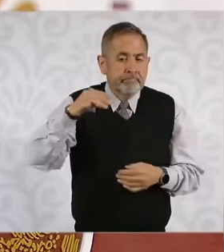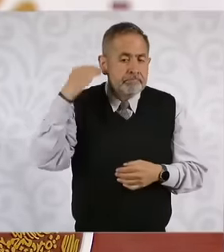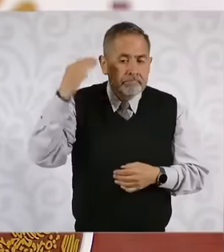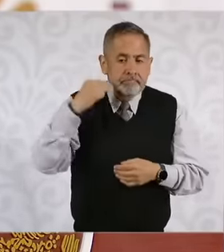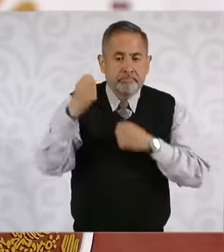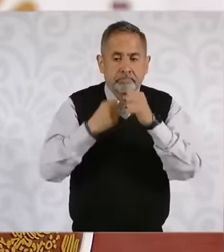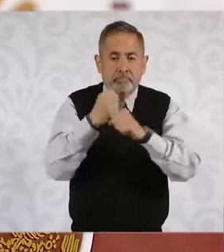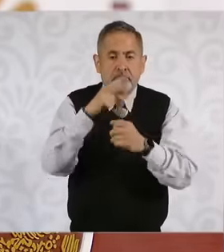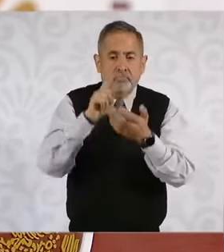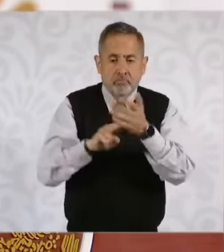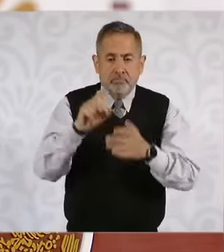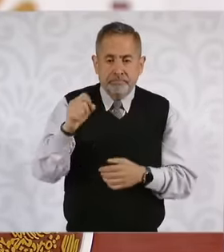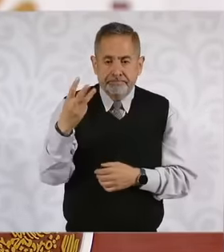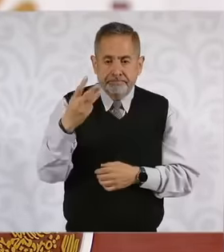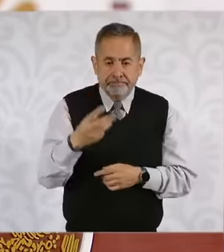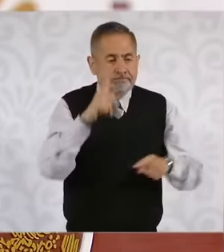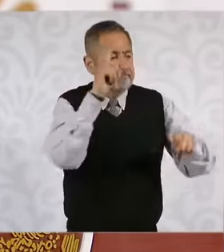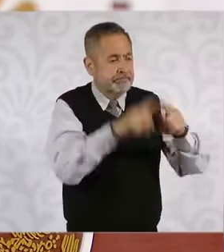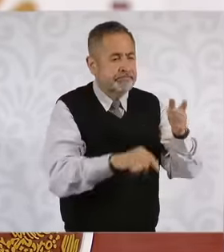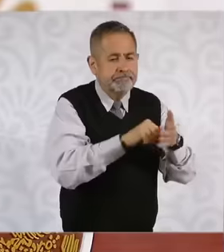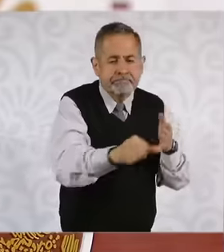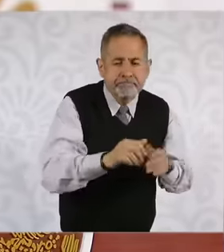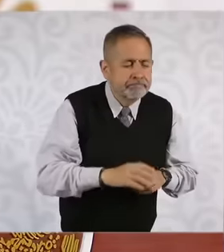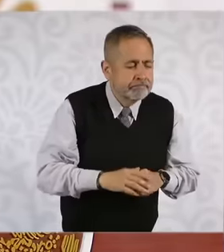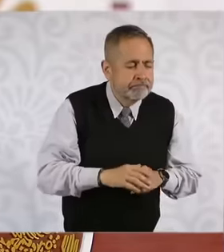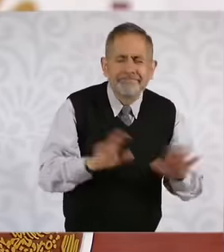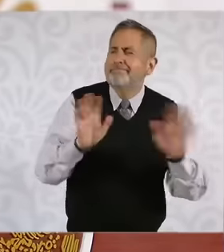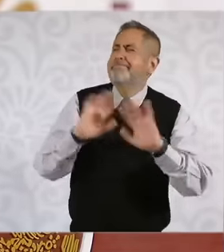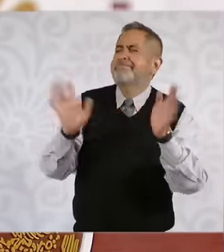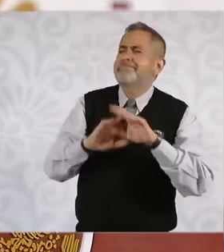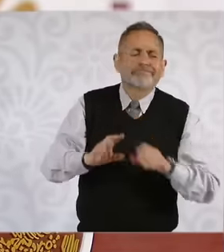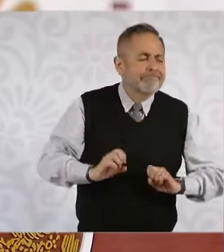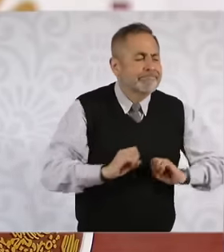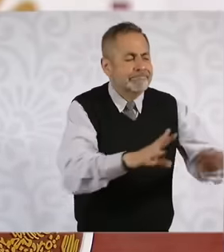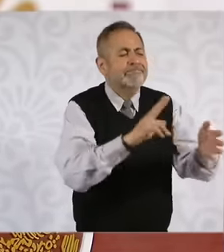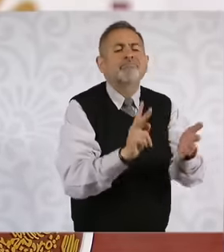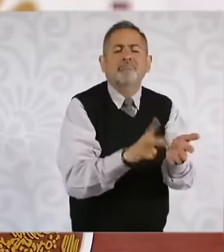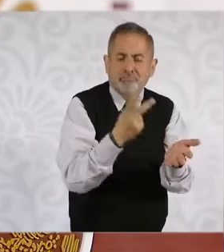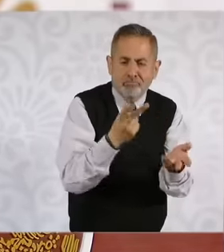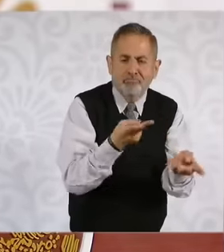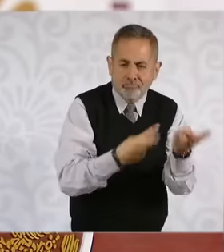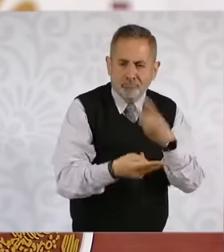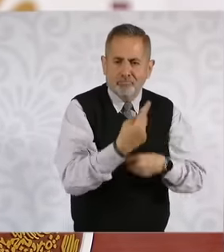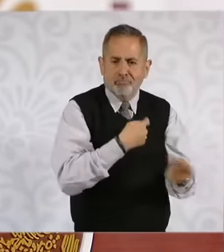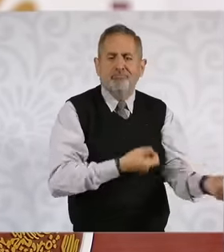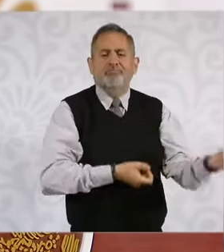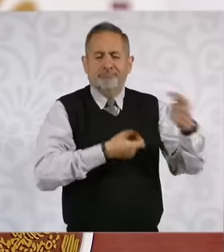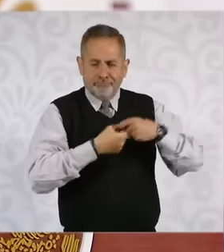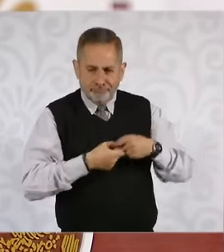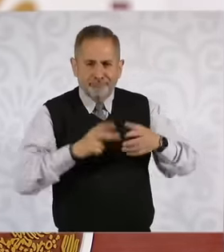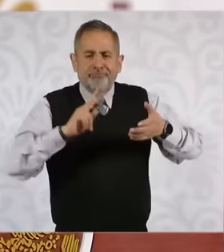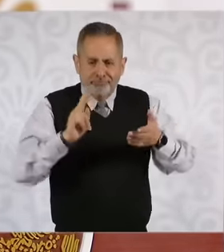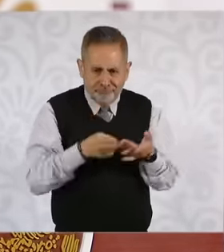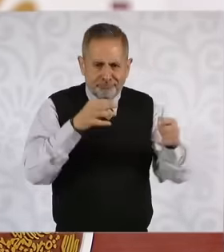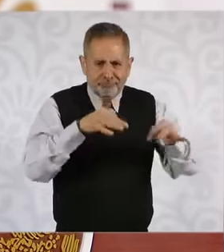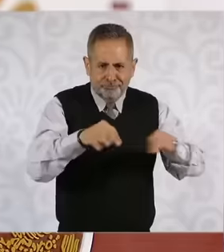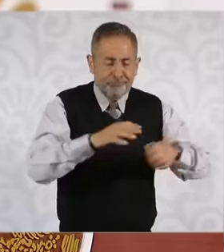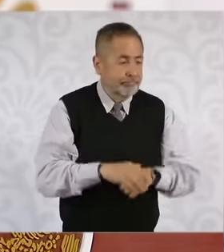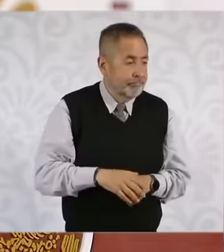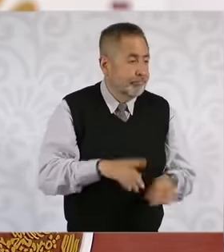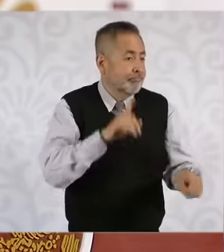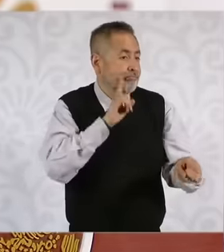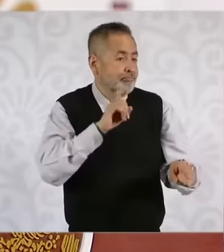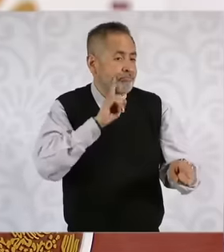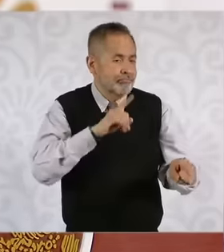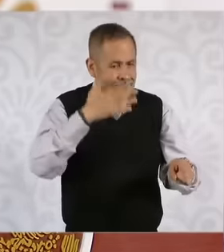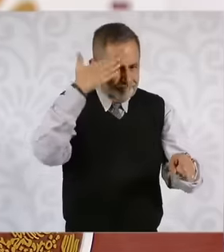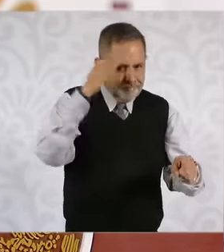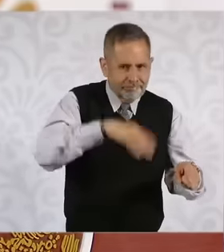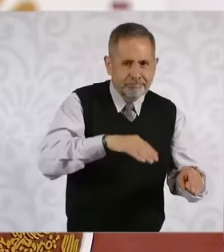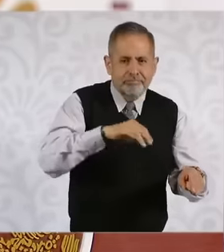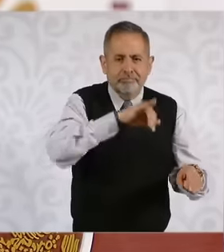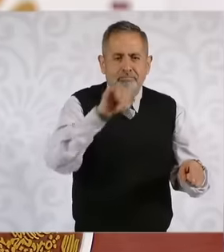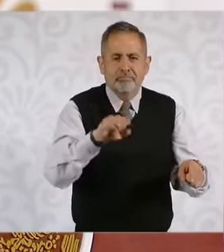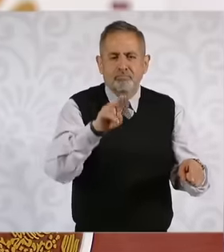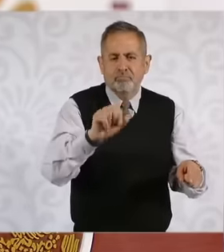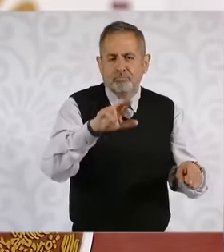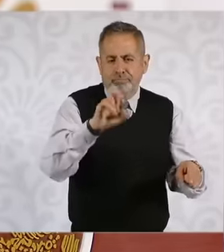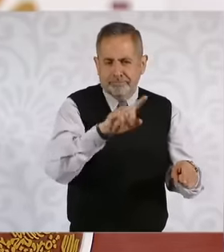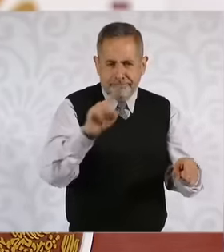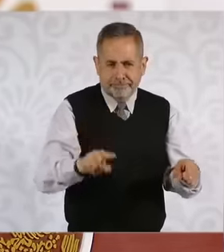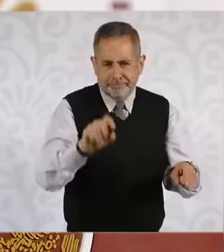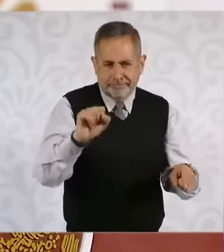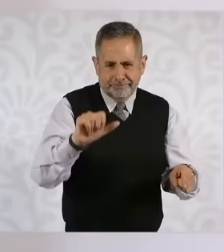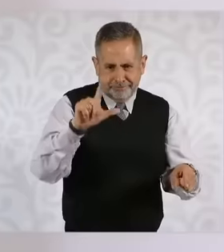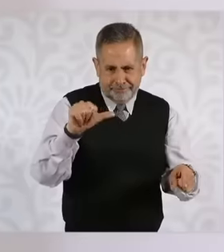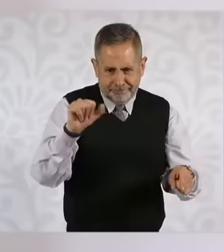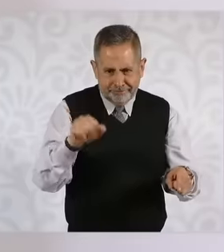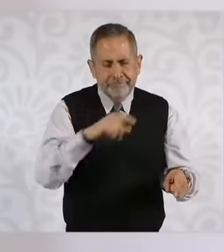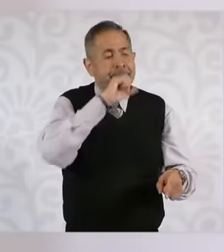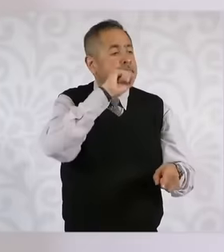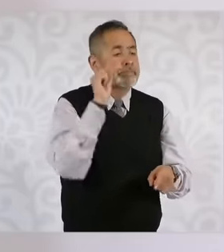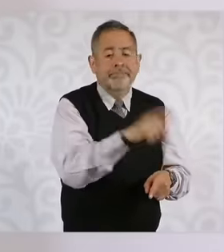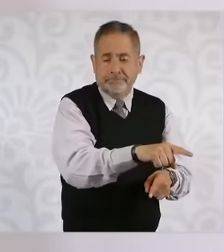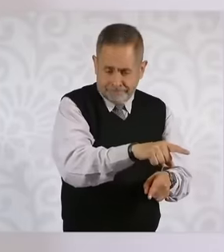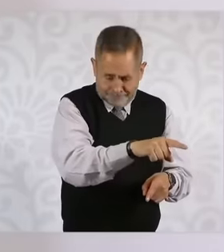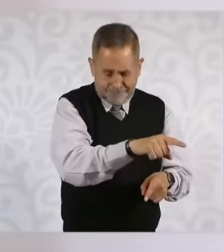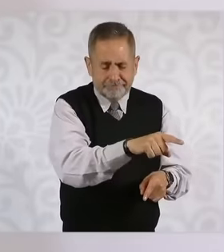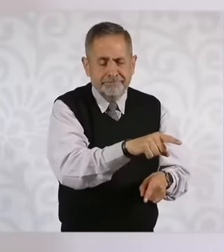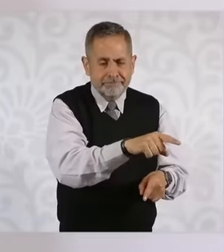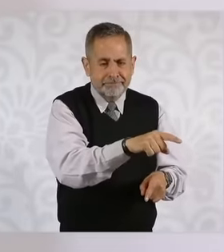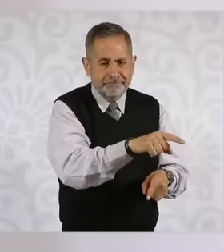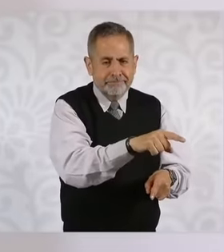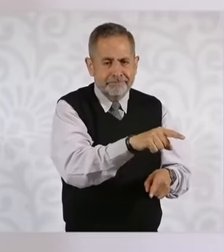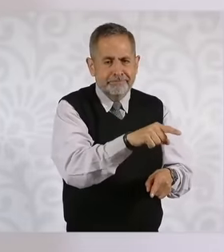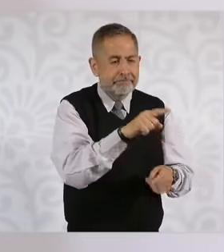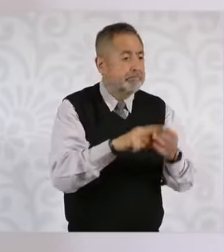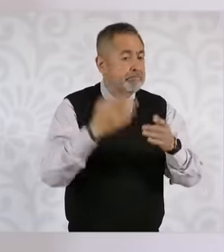the suspension was revoked and Mrs. Juárez Salas returned to her position and was also sanctioned.